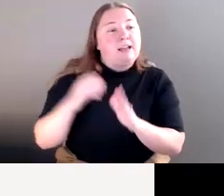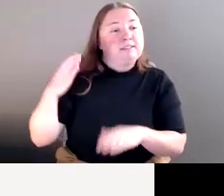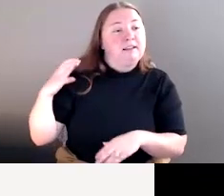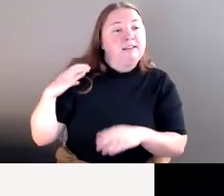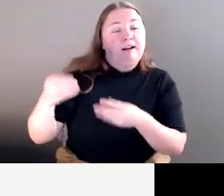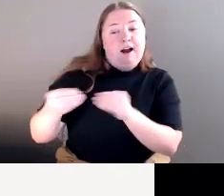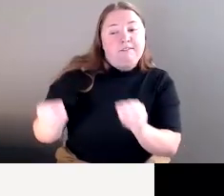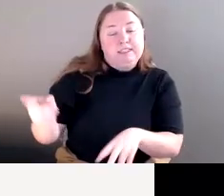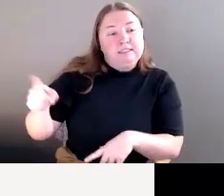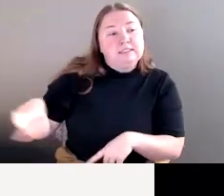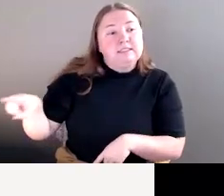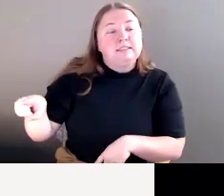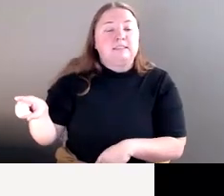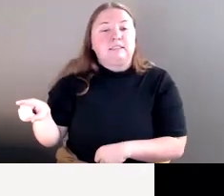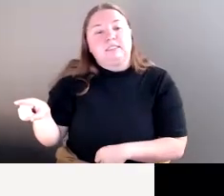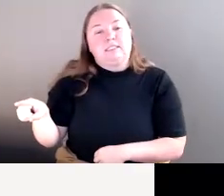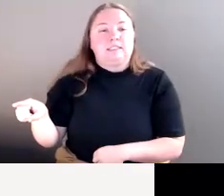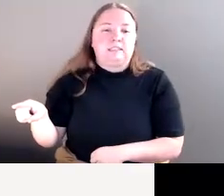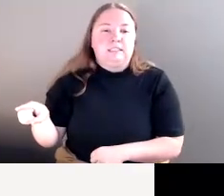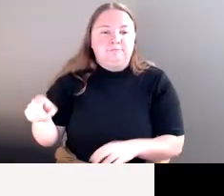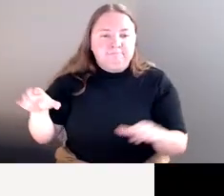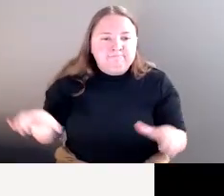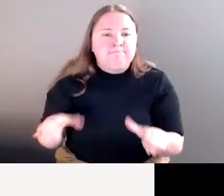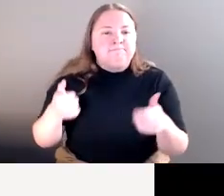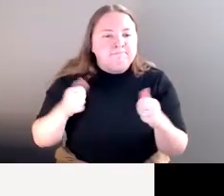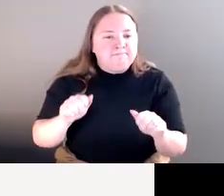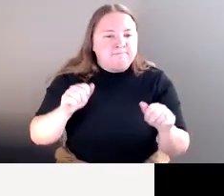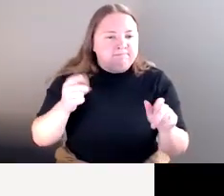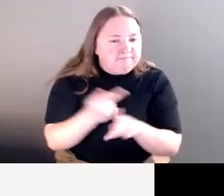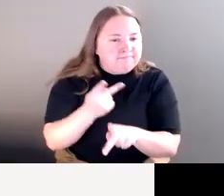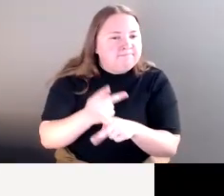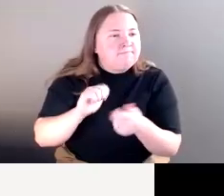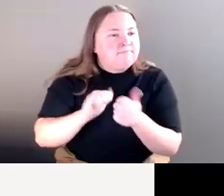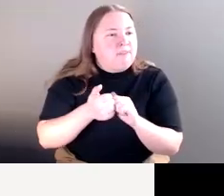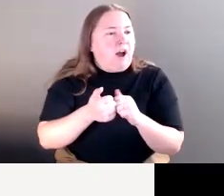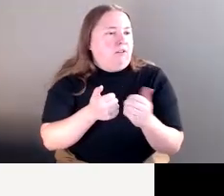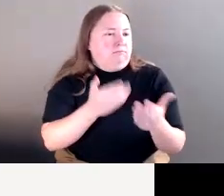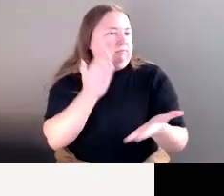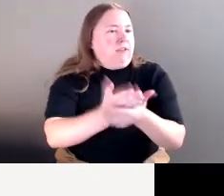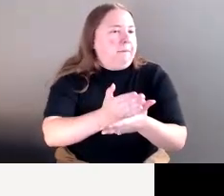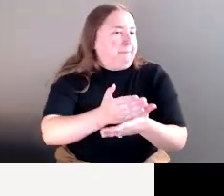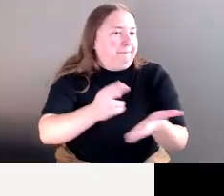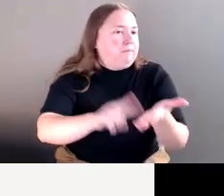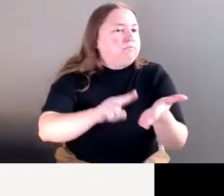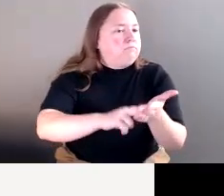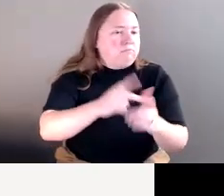They are, you know, actively trying to find ways to combat enrollment fraud in the system.